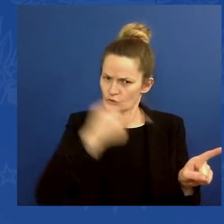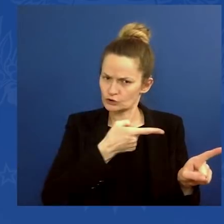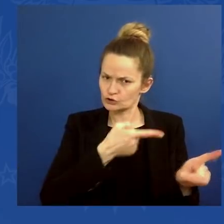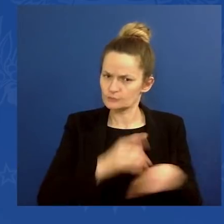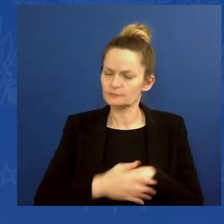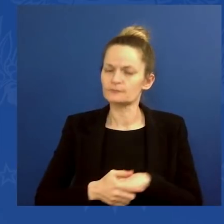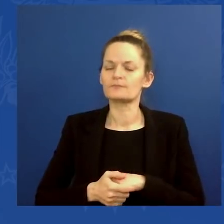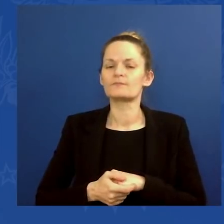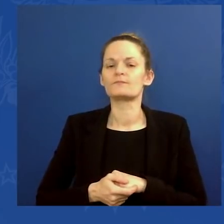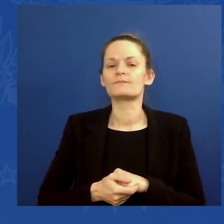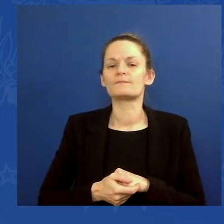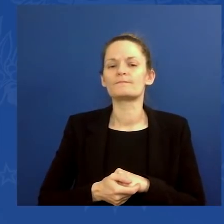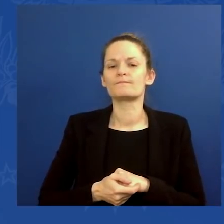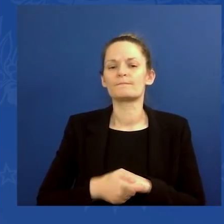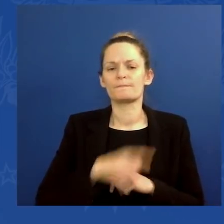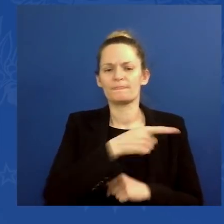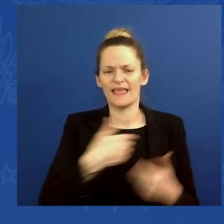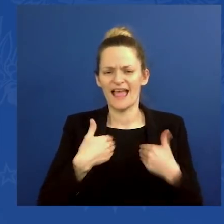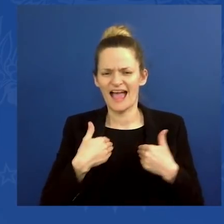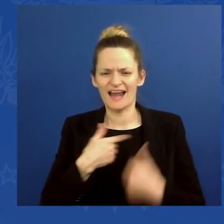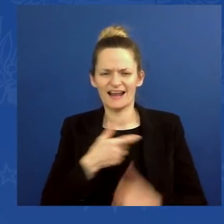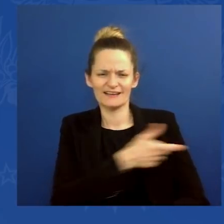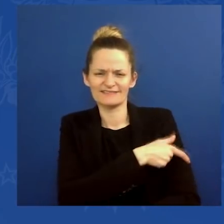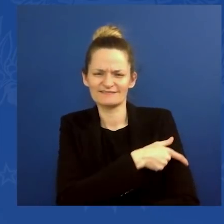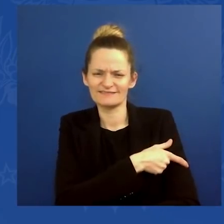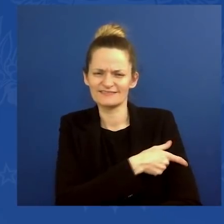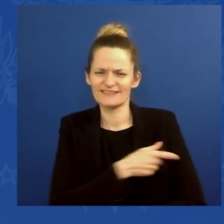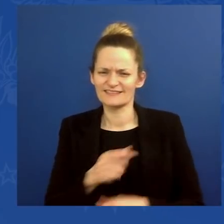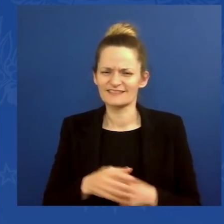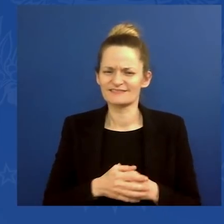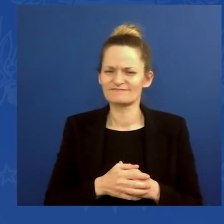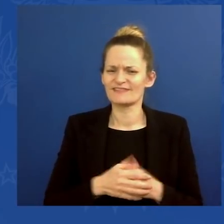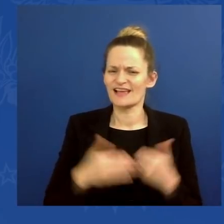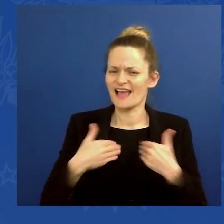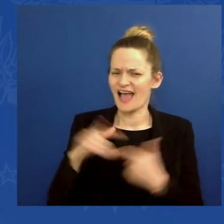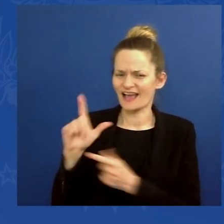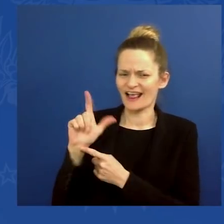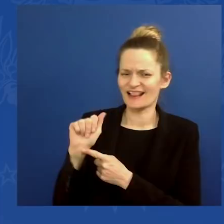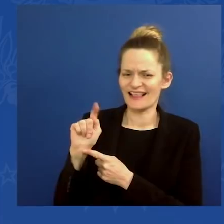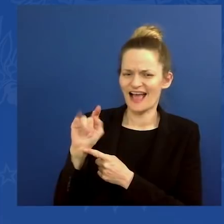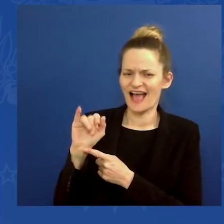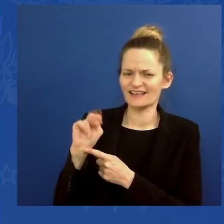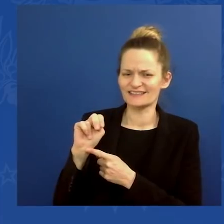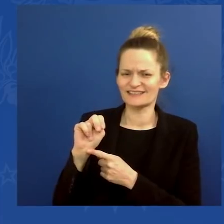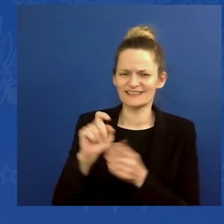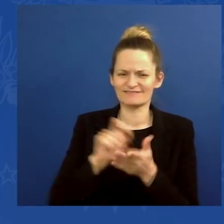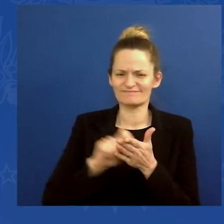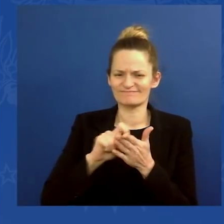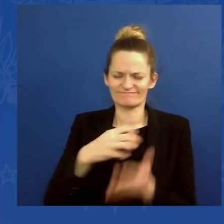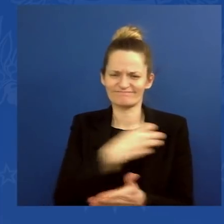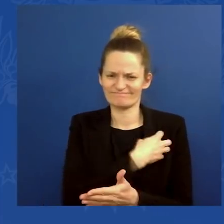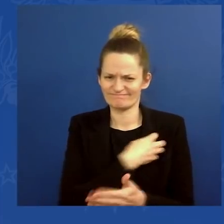And it was this patch -- this crest. And it had Latin written on it. And I never took the time to look at it,